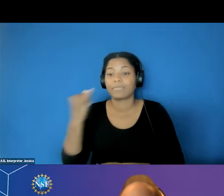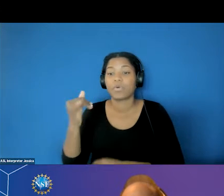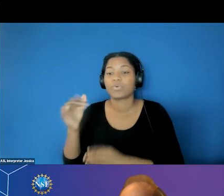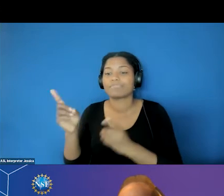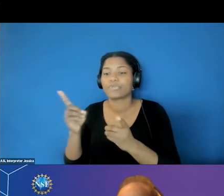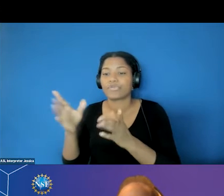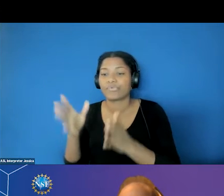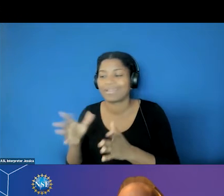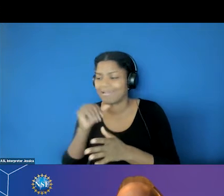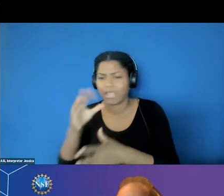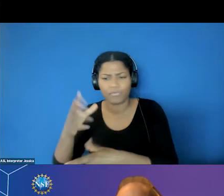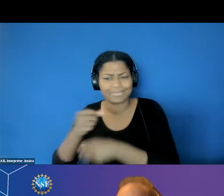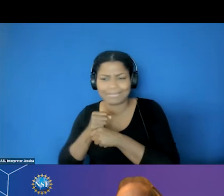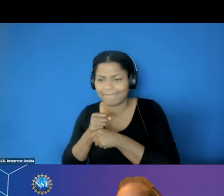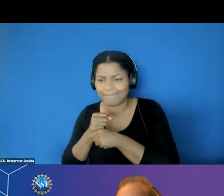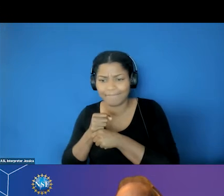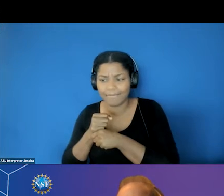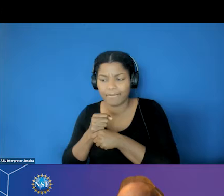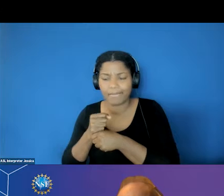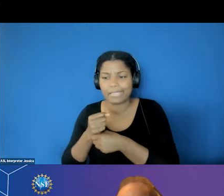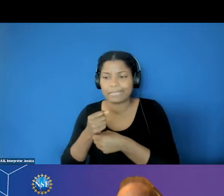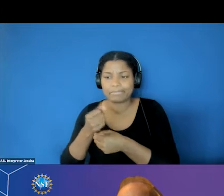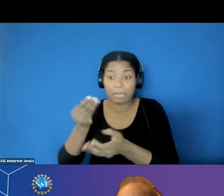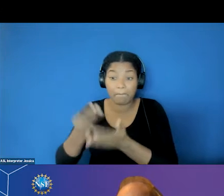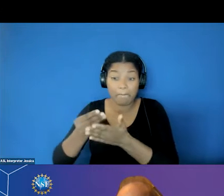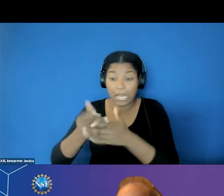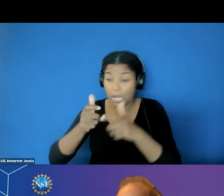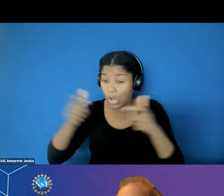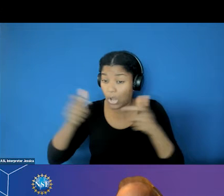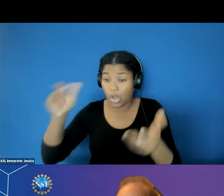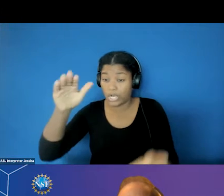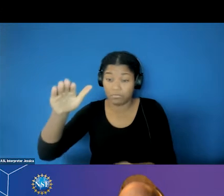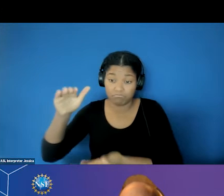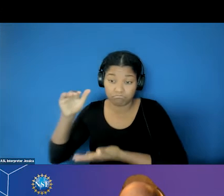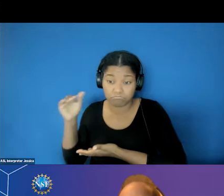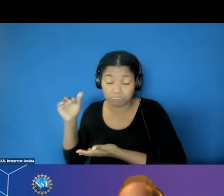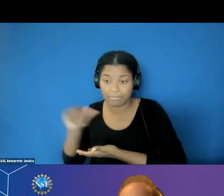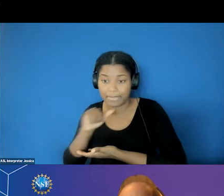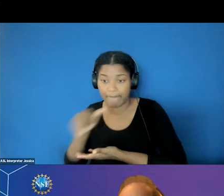an allocation that's particularly large based on proposal pressure, they may not be able